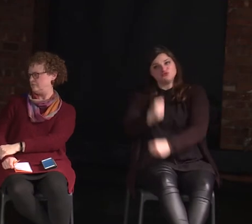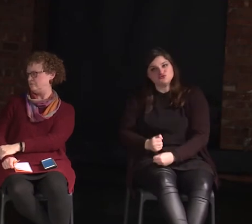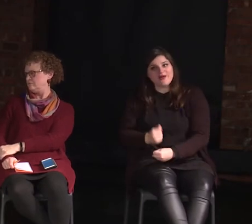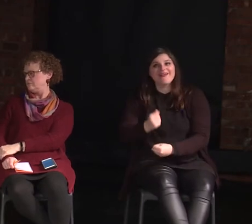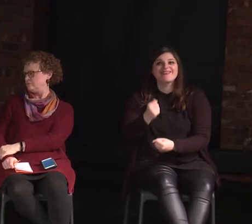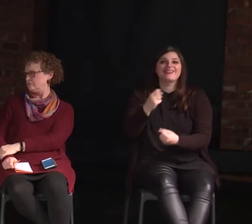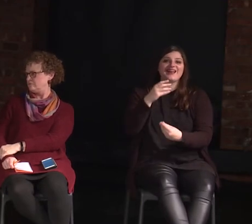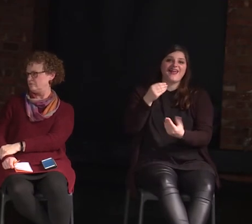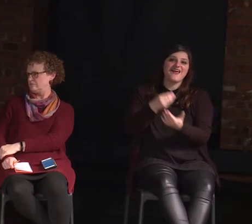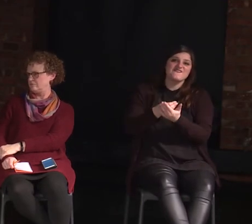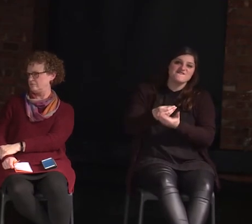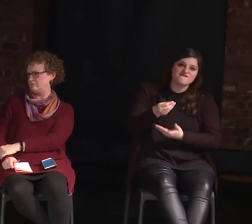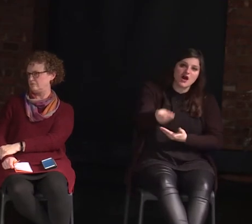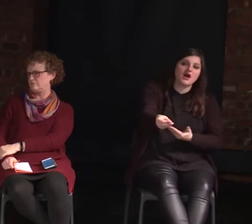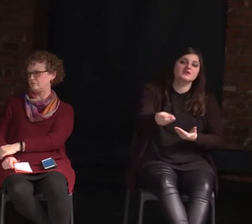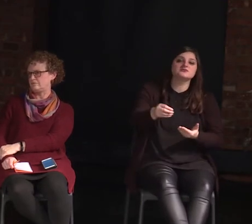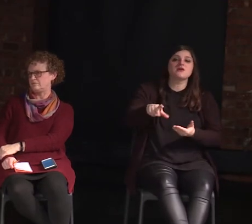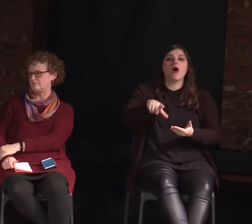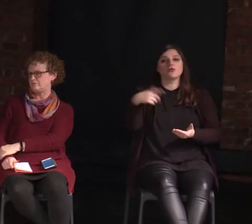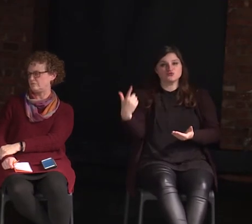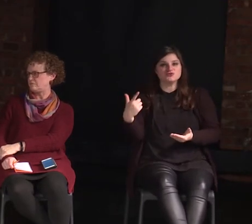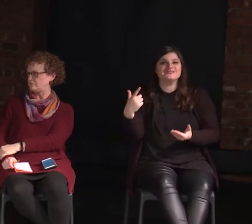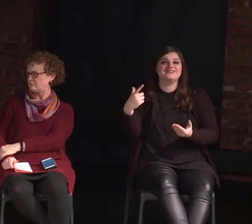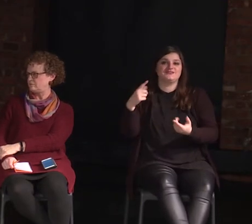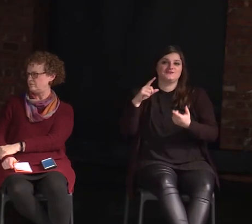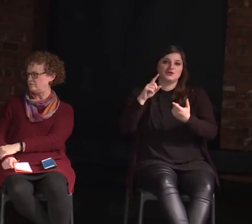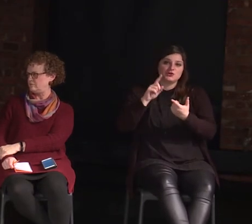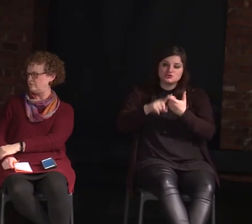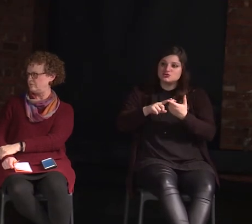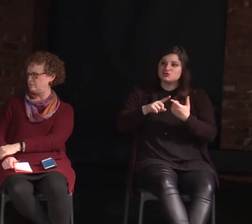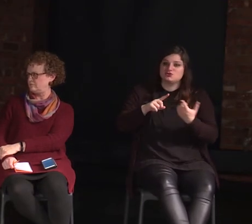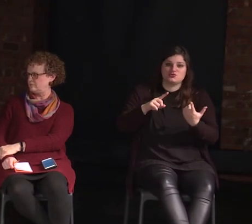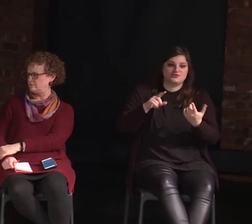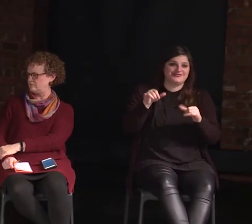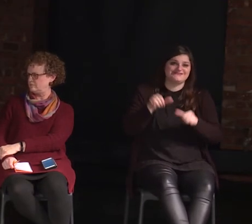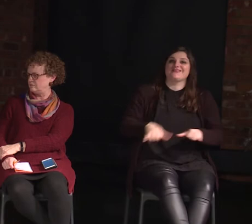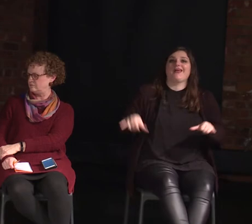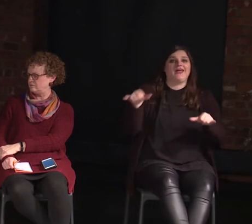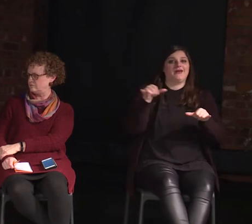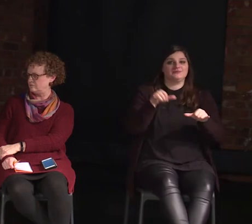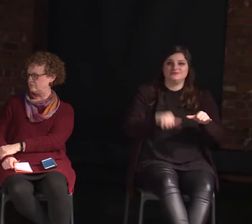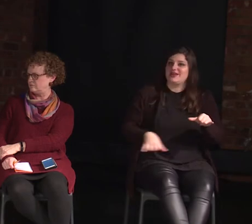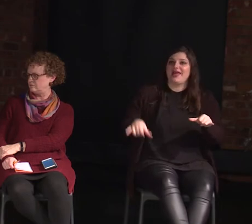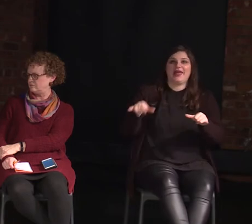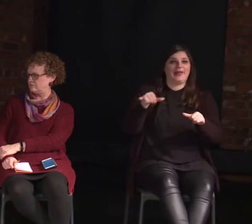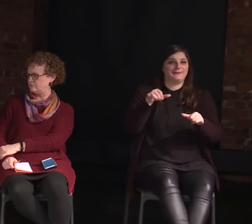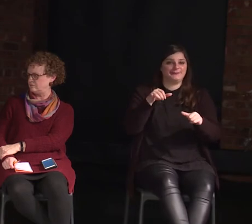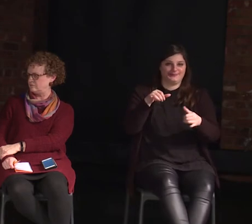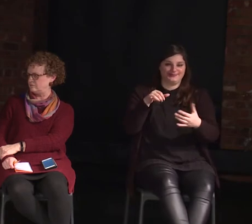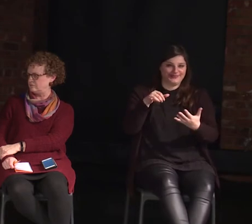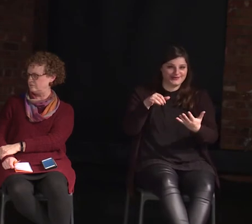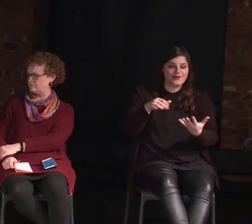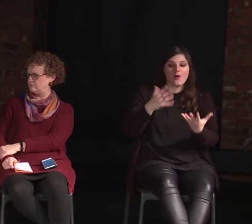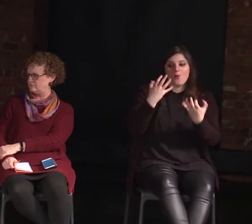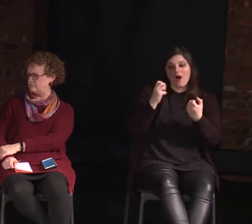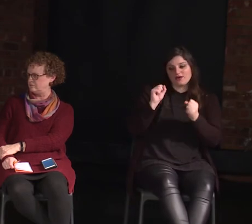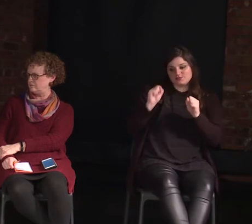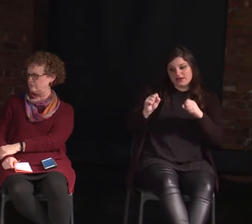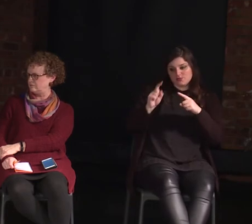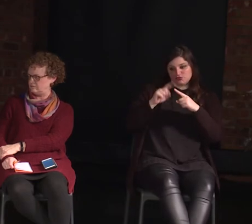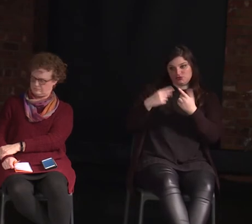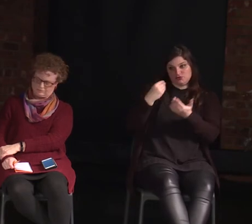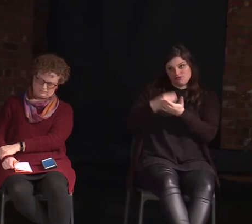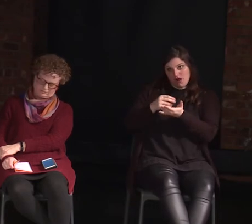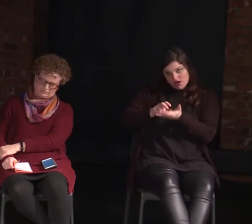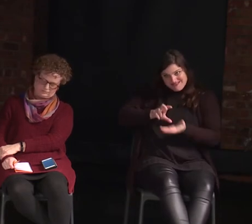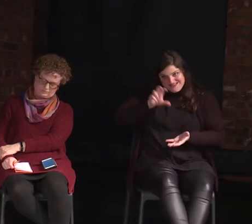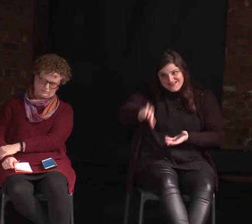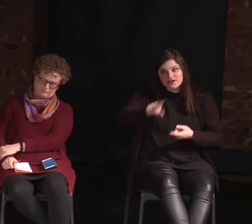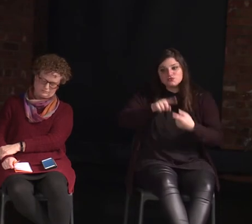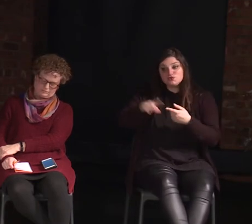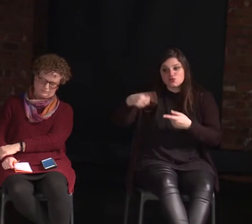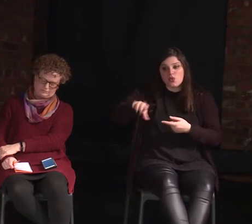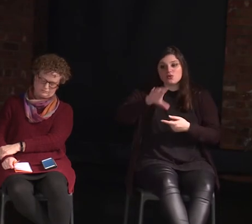innovative alternatives to real truth and reporting.